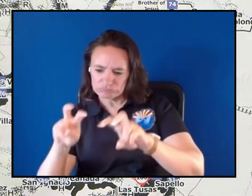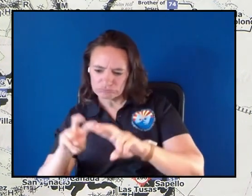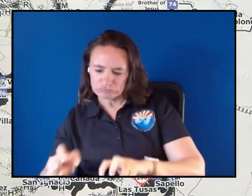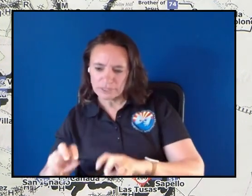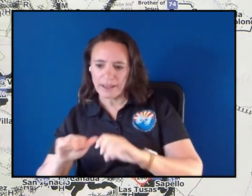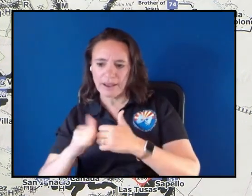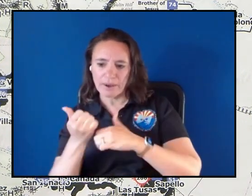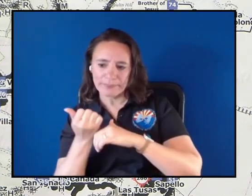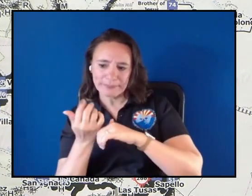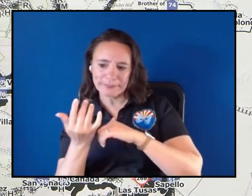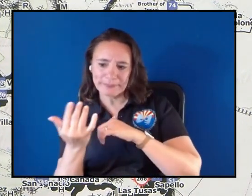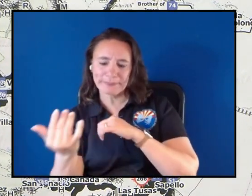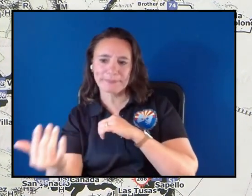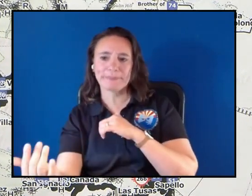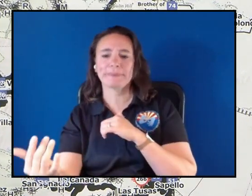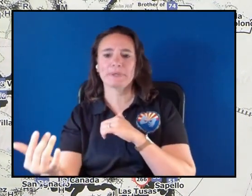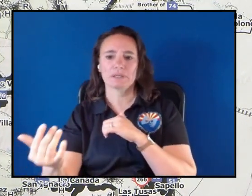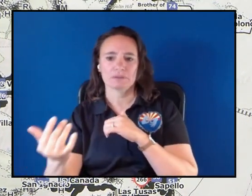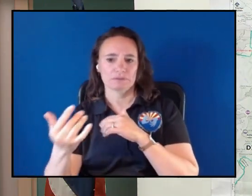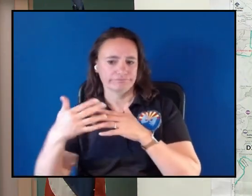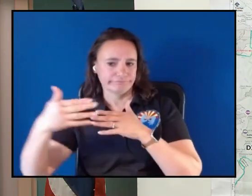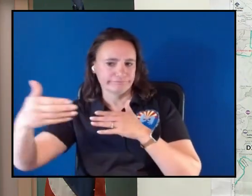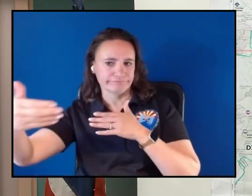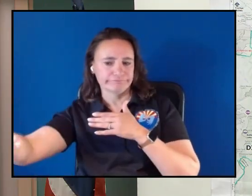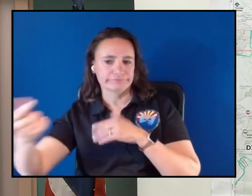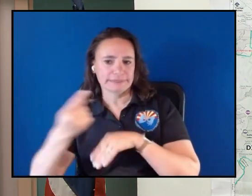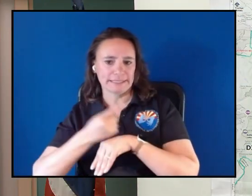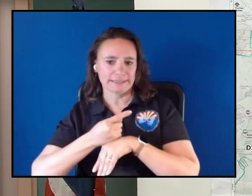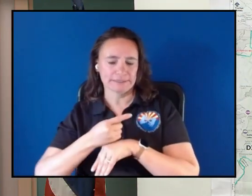As we progress over the days to come. So, with that a combination of